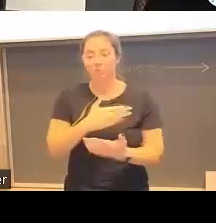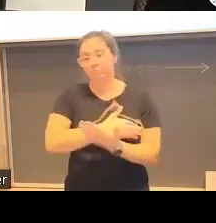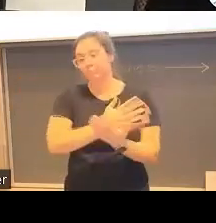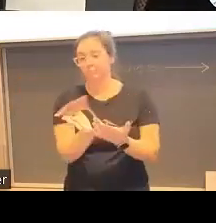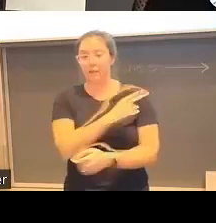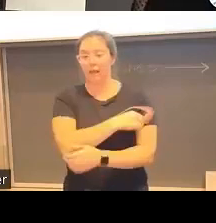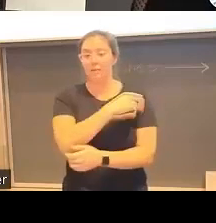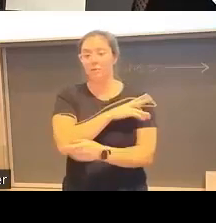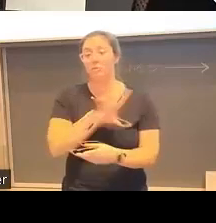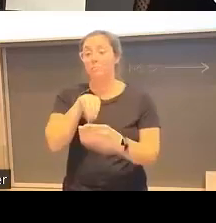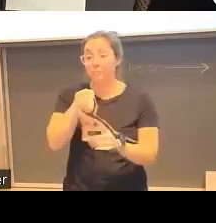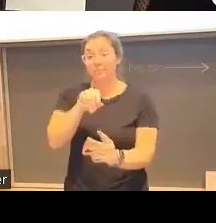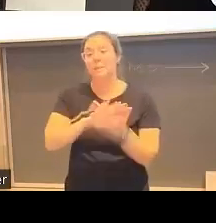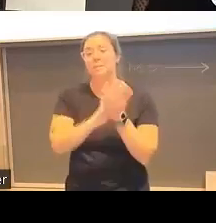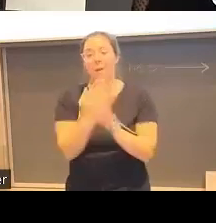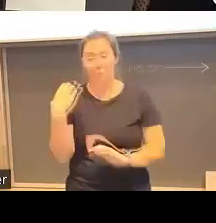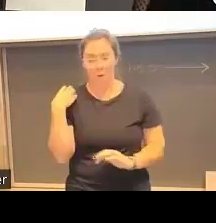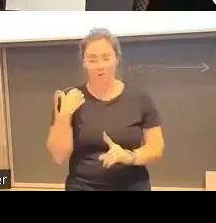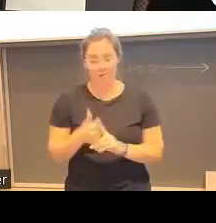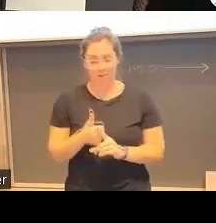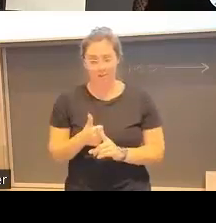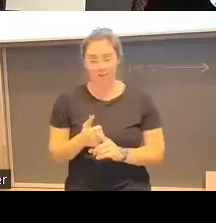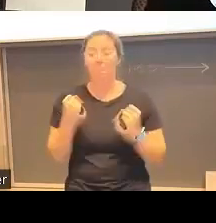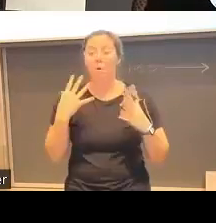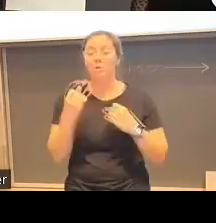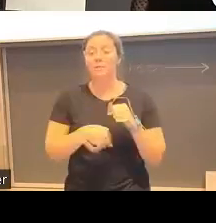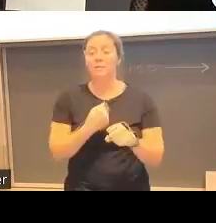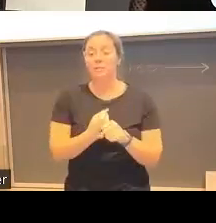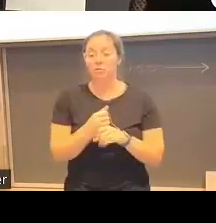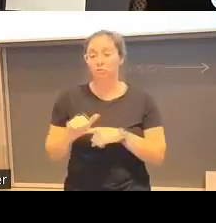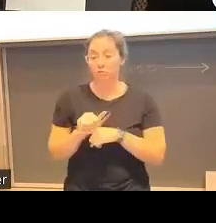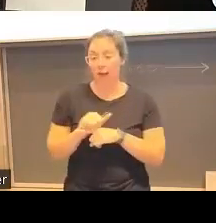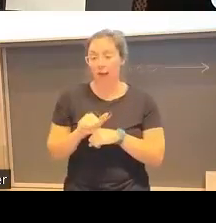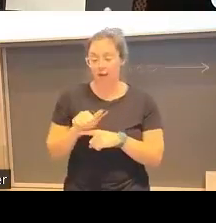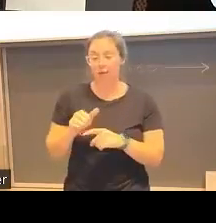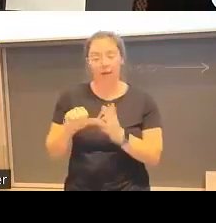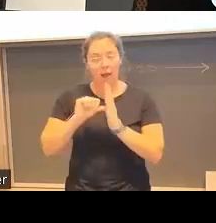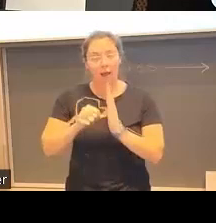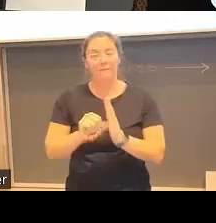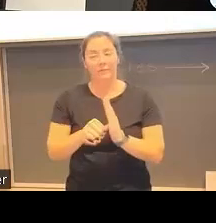become coaches and that is a multi-year training program that emphasizes that medical education